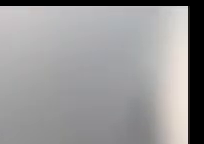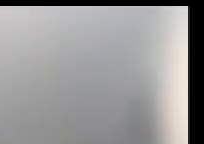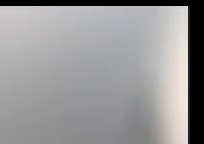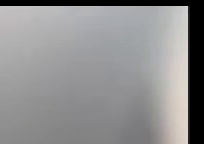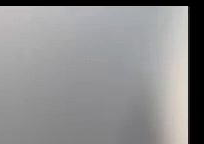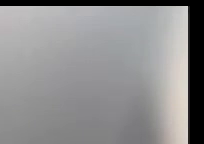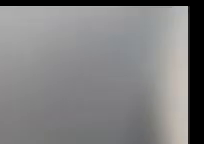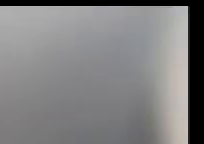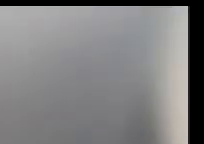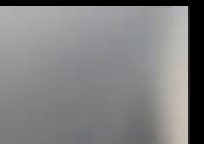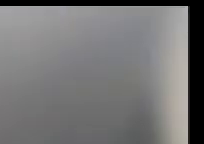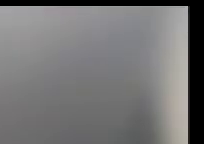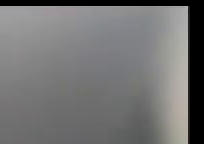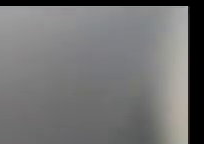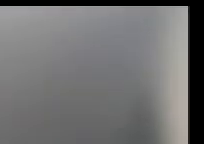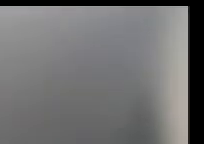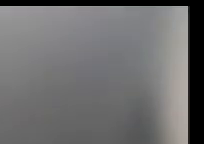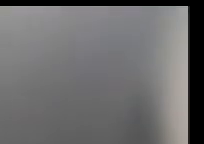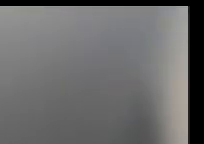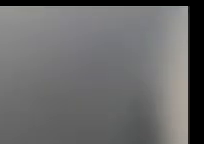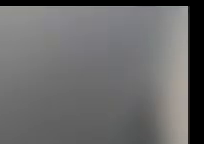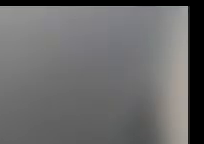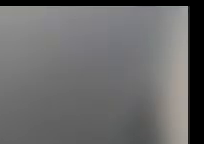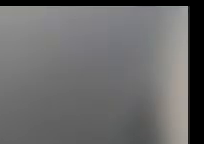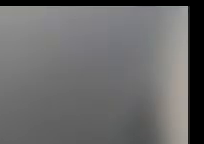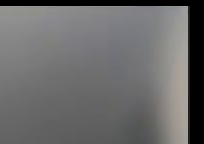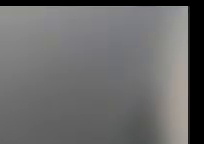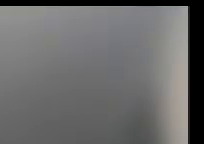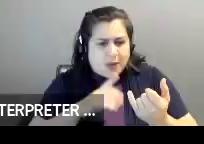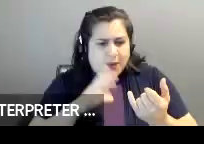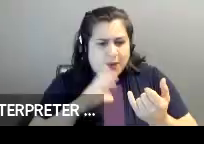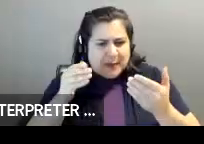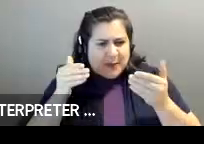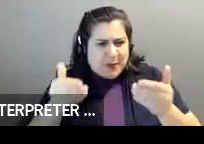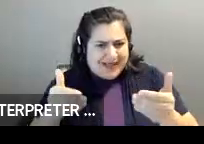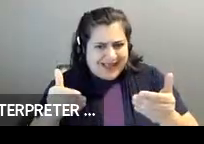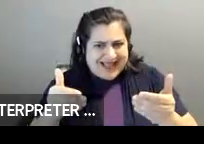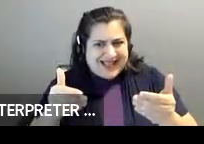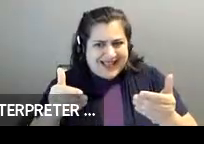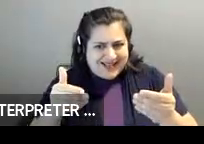So what we're gonna do now is we're gonna go ahead and move on to the public comment